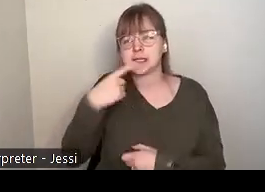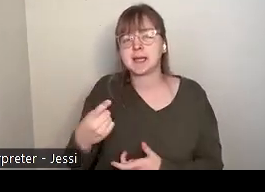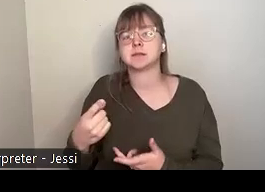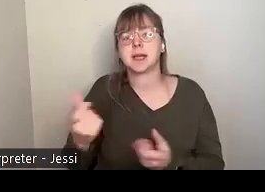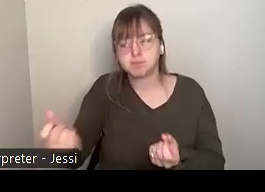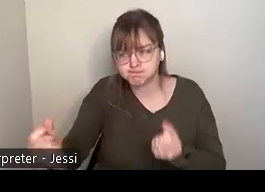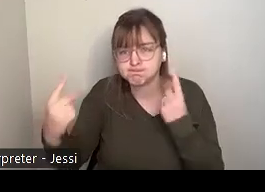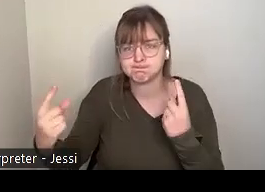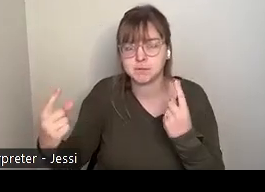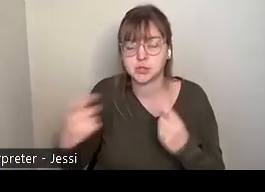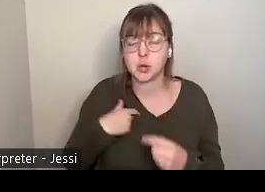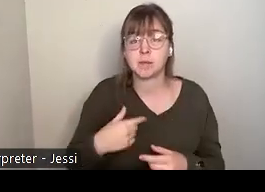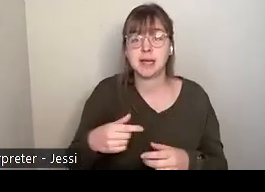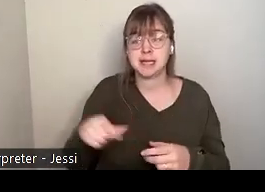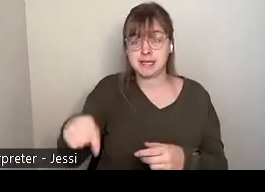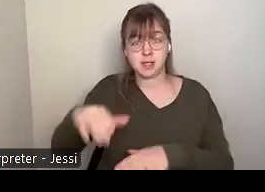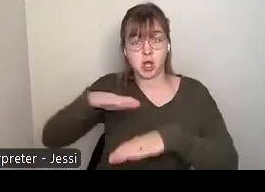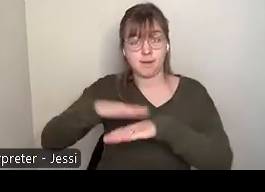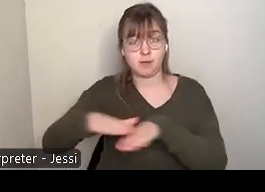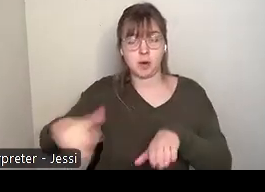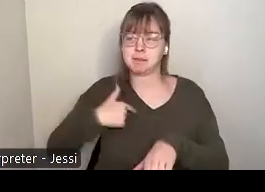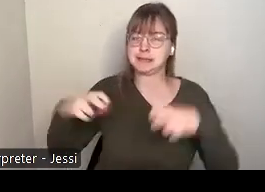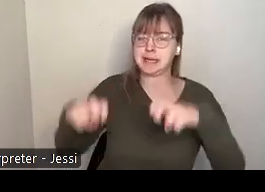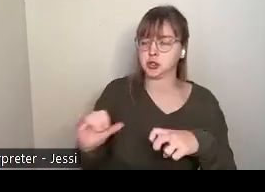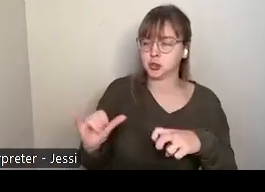I only said three things and all I said was what happened I'm just narrating what happened I said